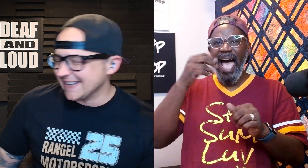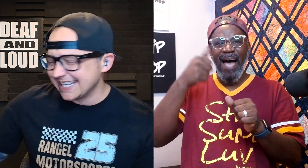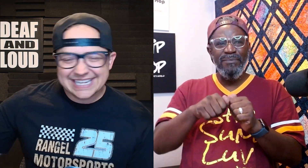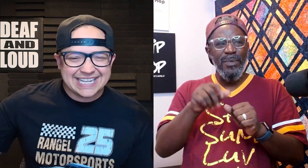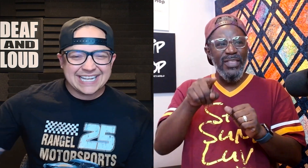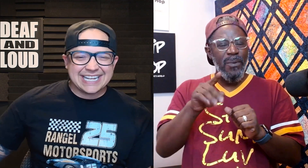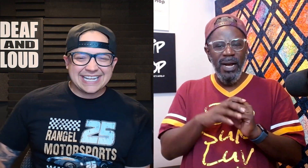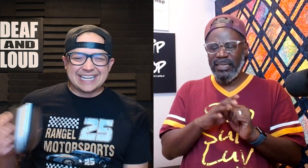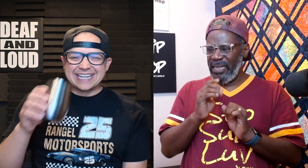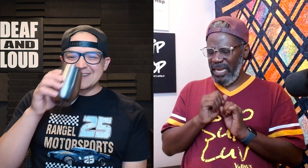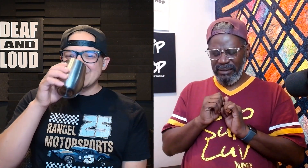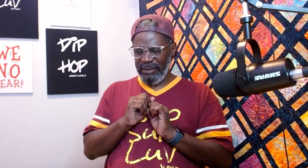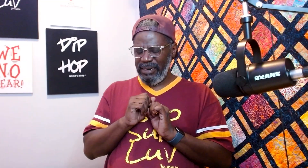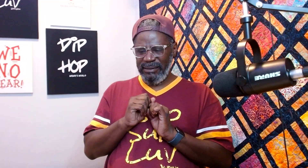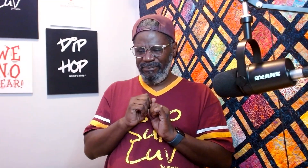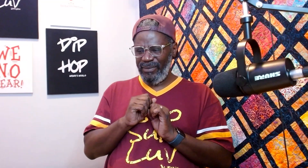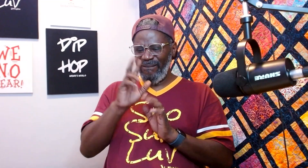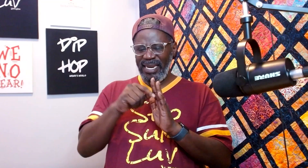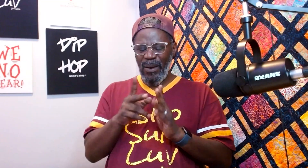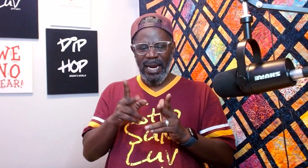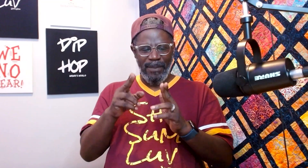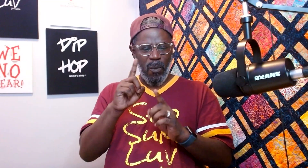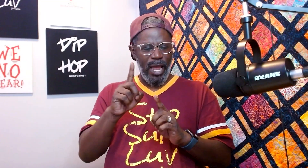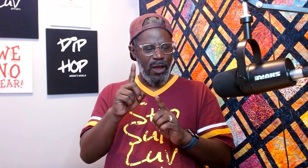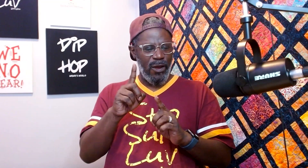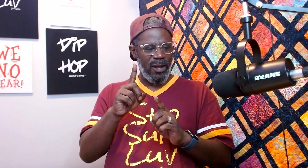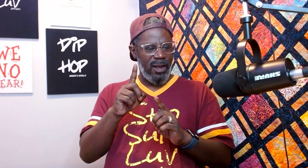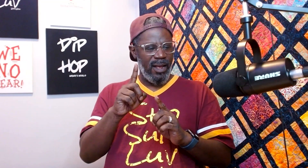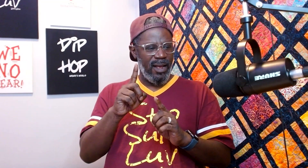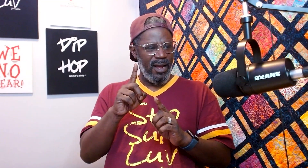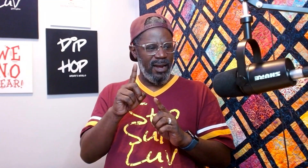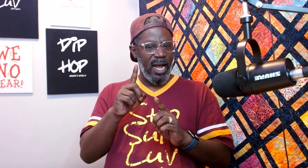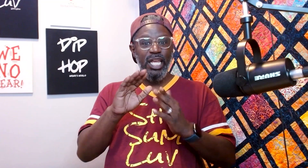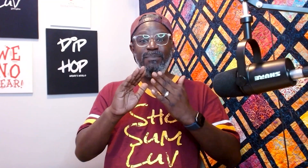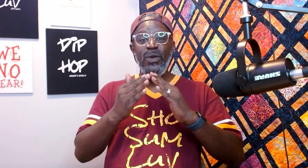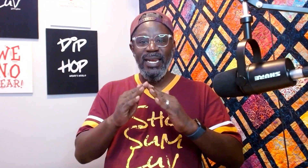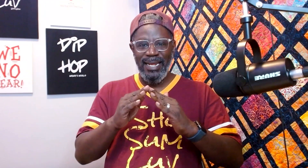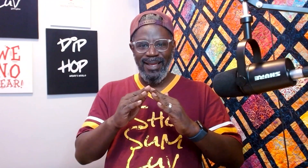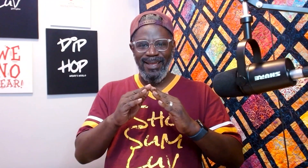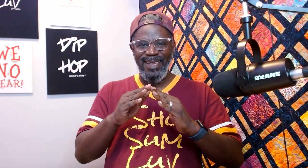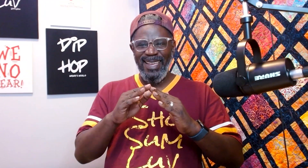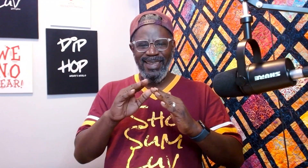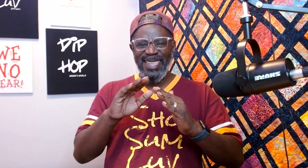I remember there was, I think, a video clip where...it was a community in a city